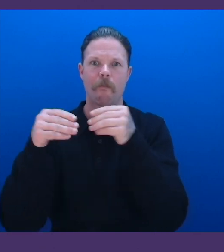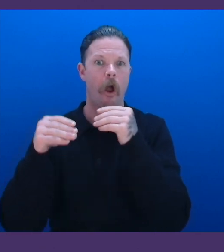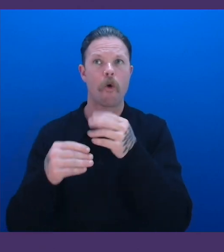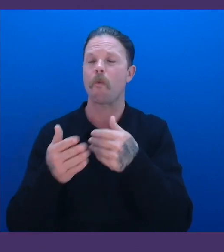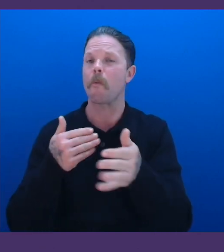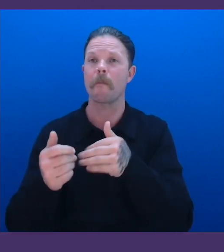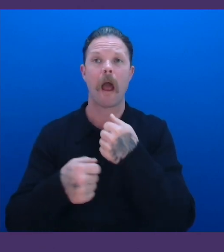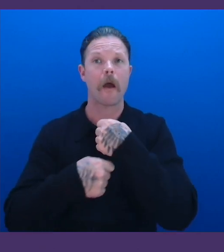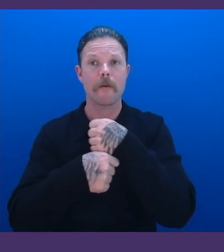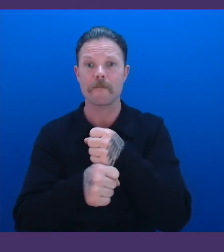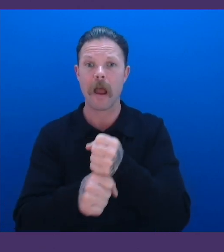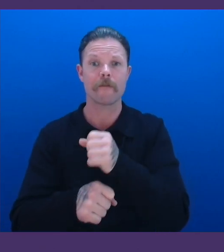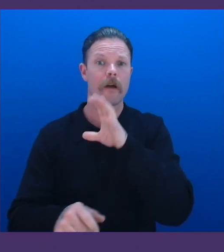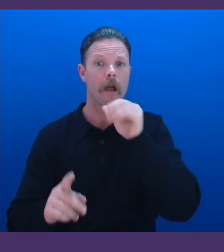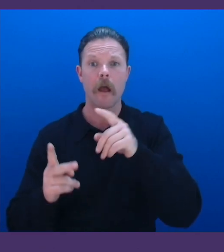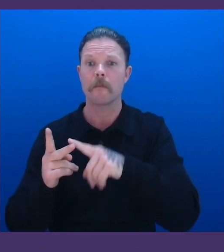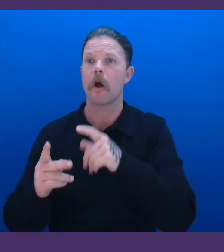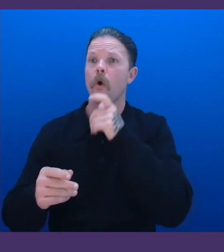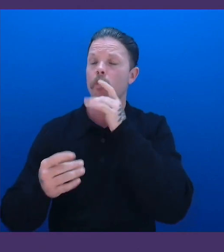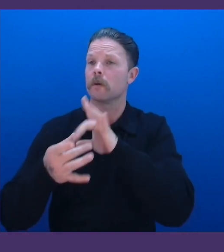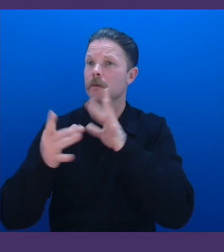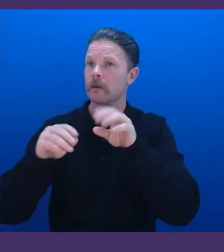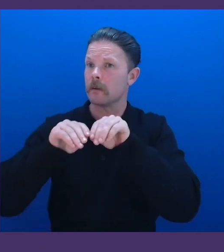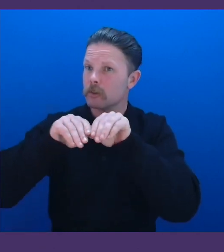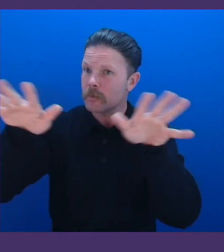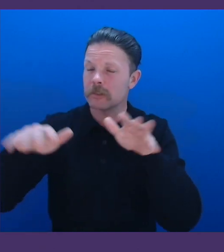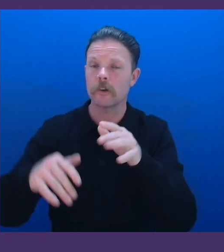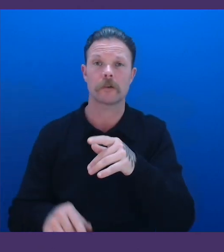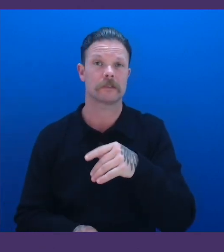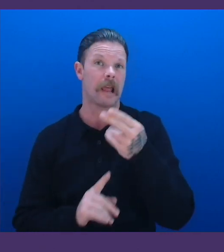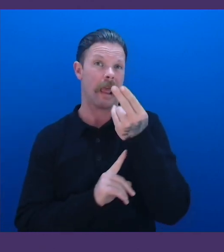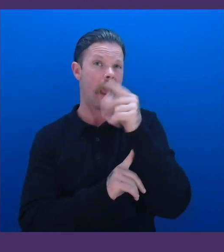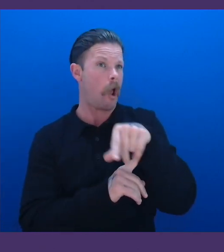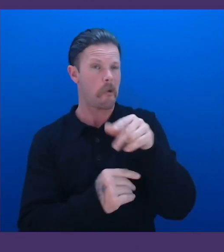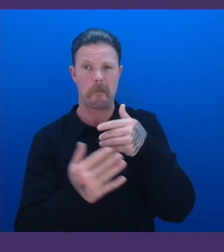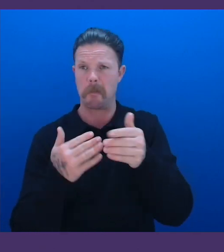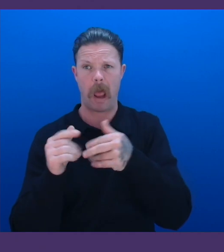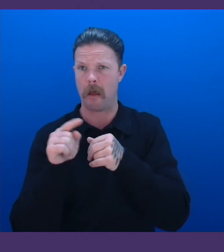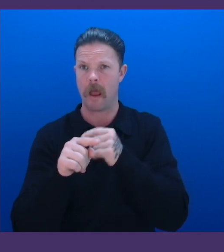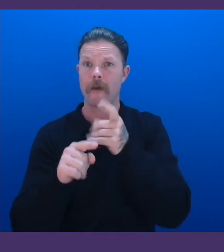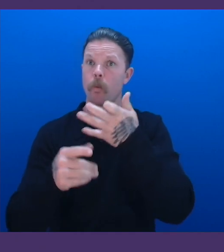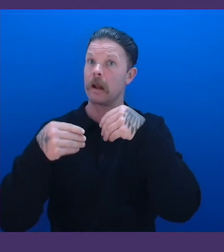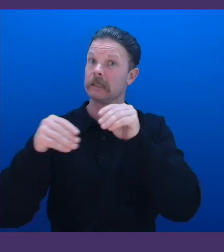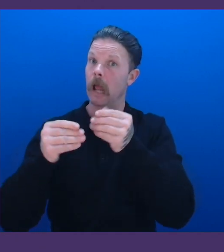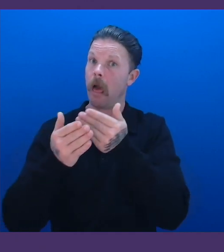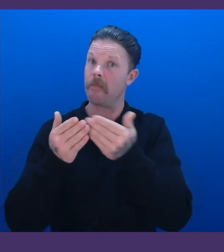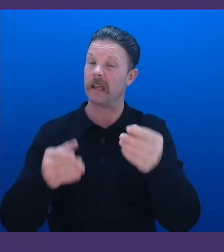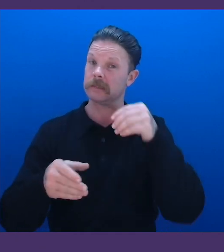the distributor and so on is headquartered, if you want to sell things in the European Union,